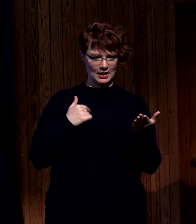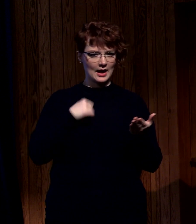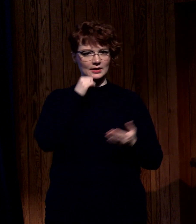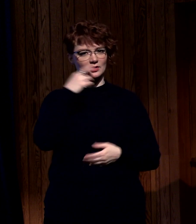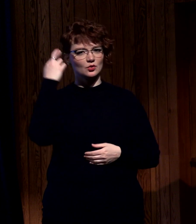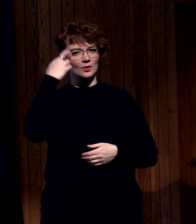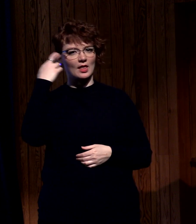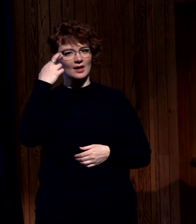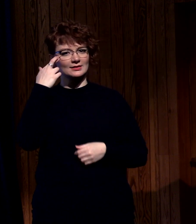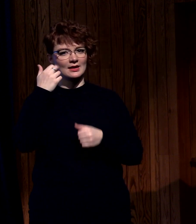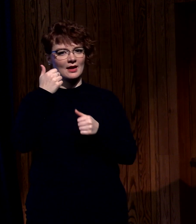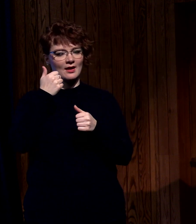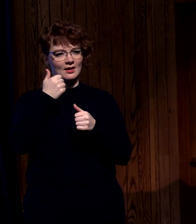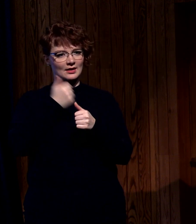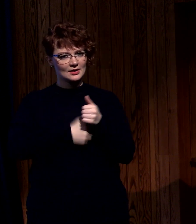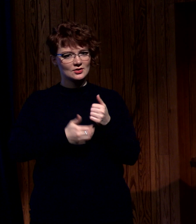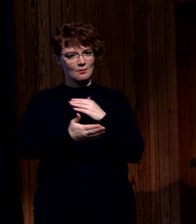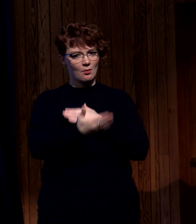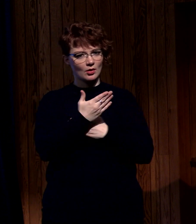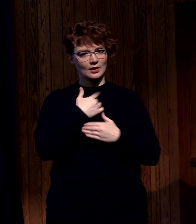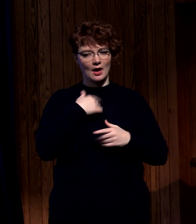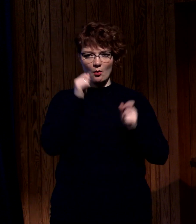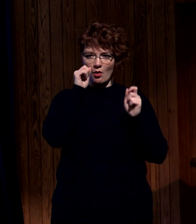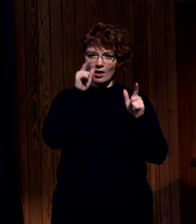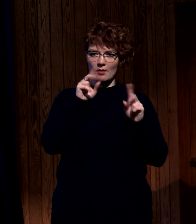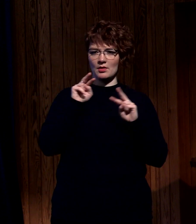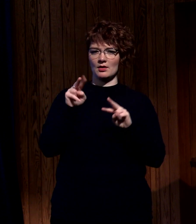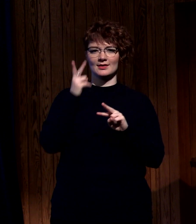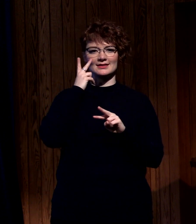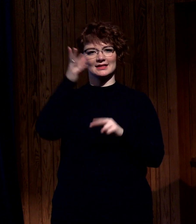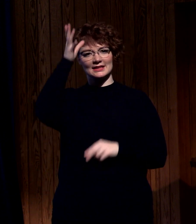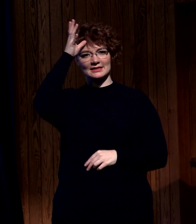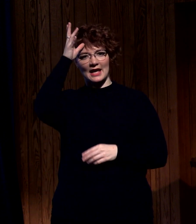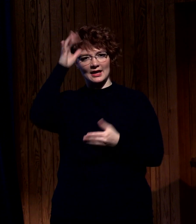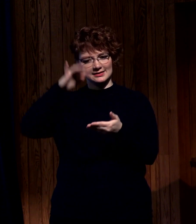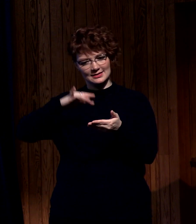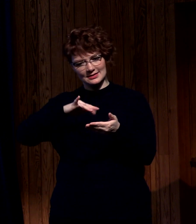just every morning that I would wake up and see my dad teach